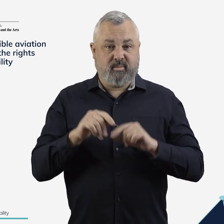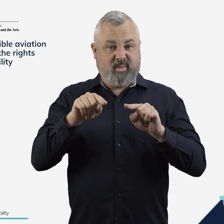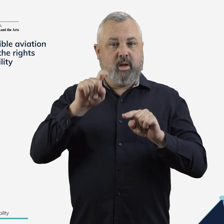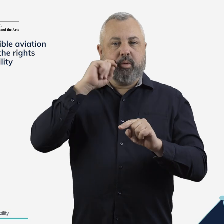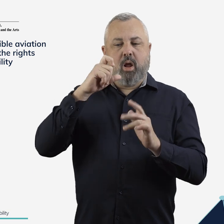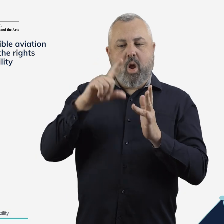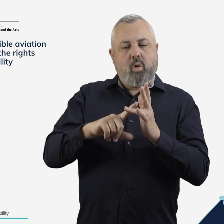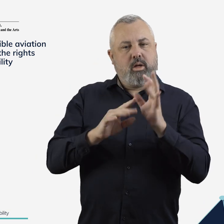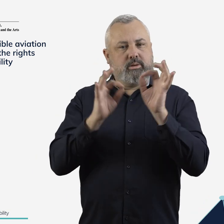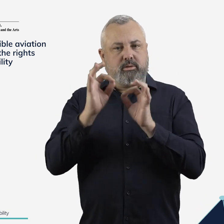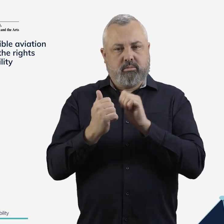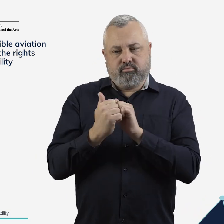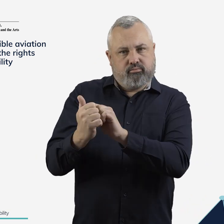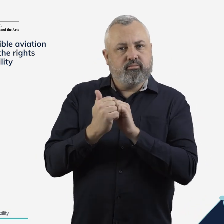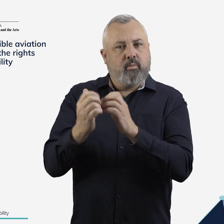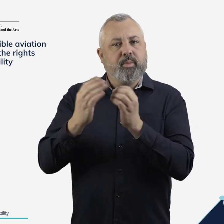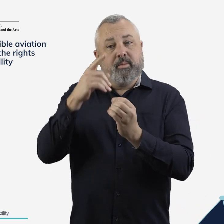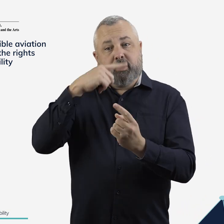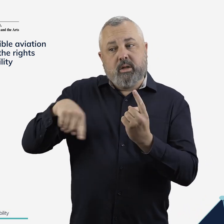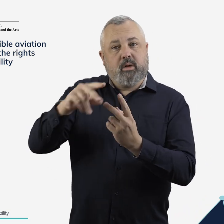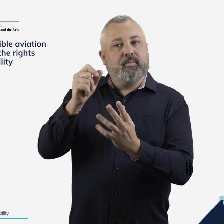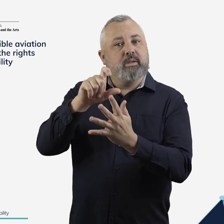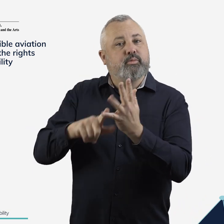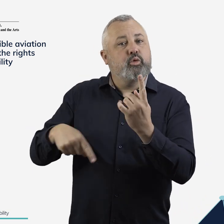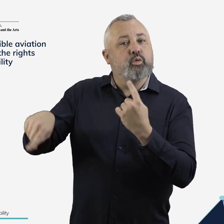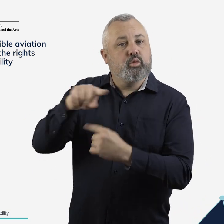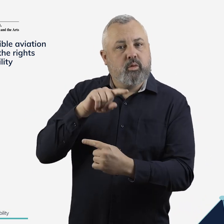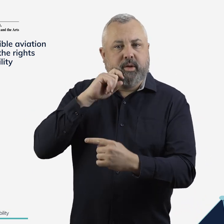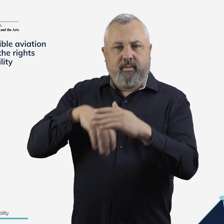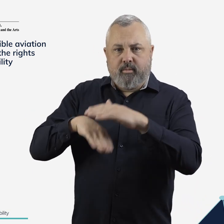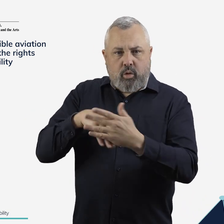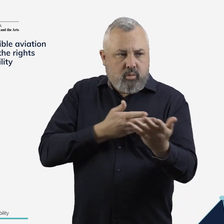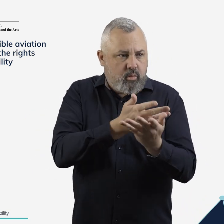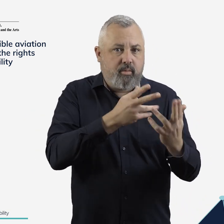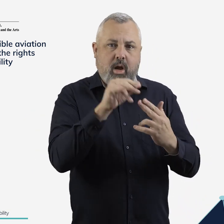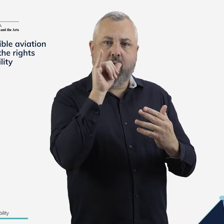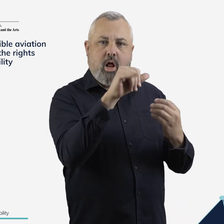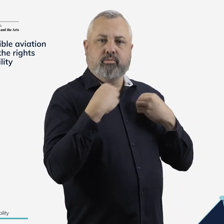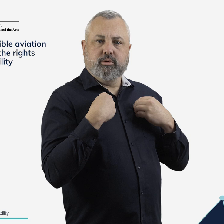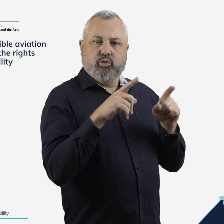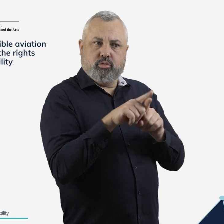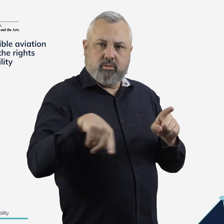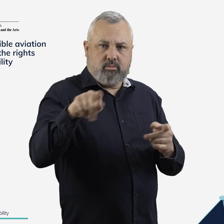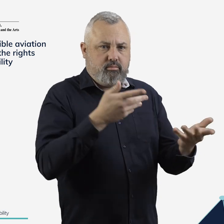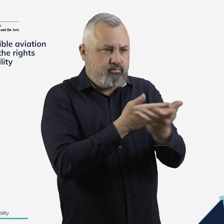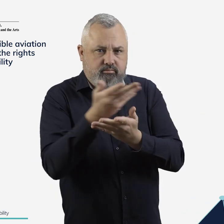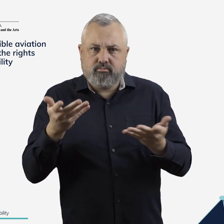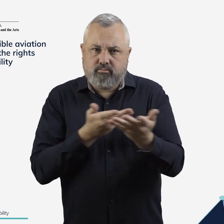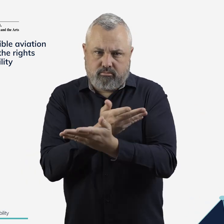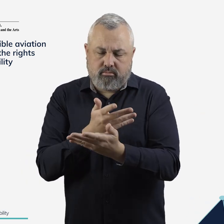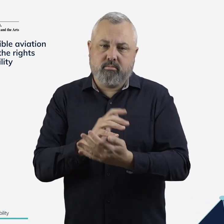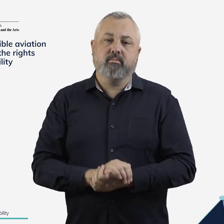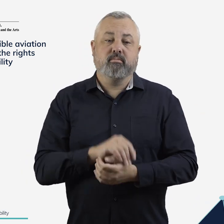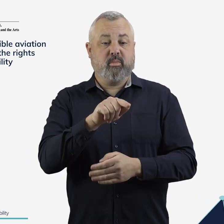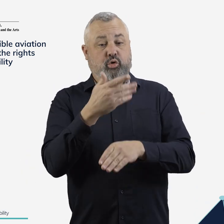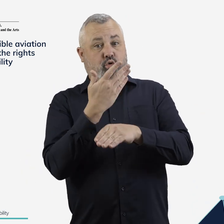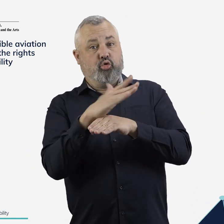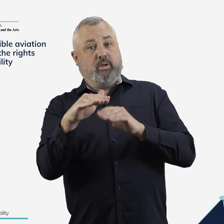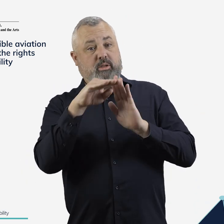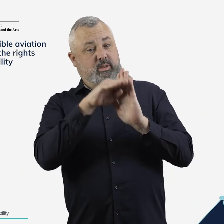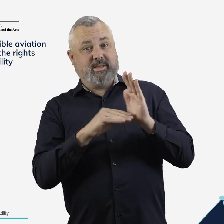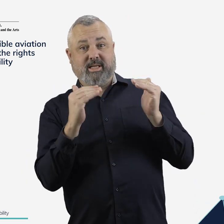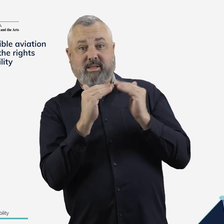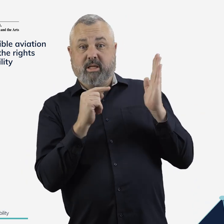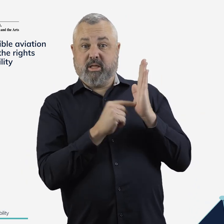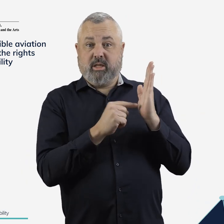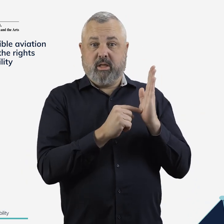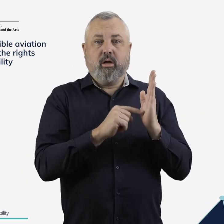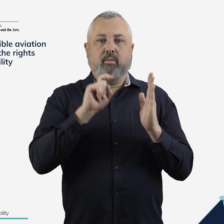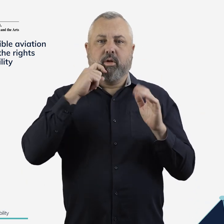Co-designed with people with disability and developed in consultation with industry, these new standards will